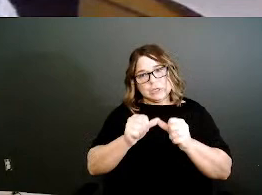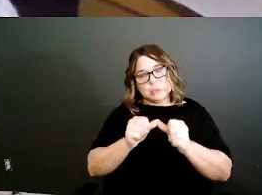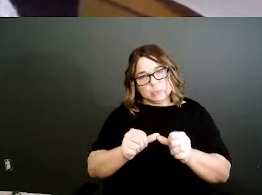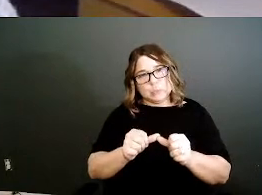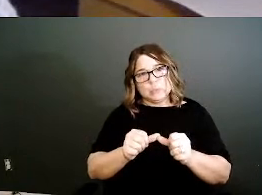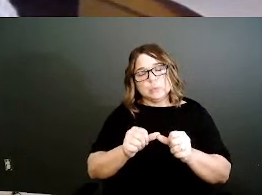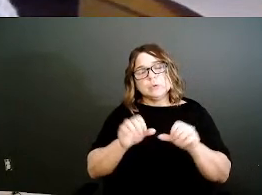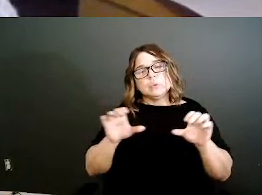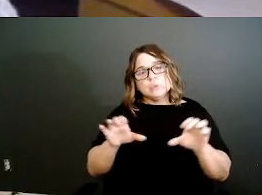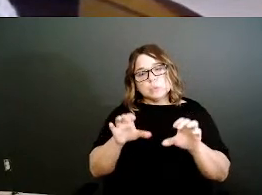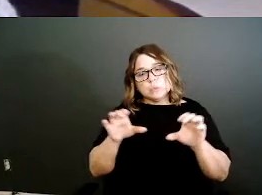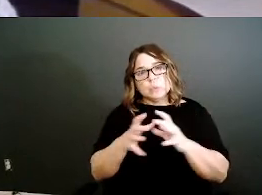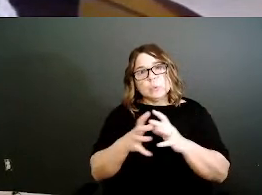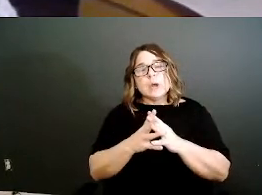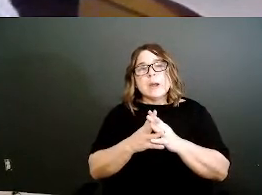OF THE HARD WORK, THE